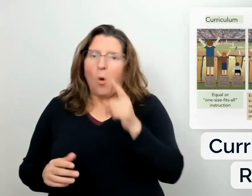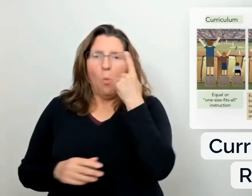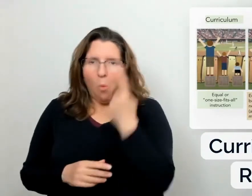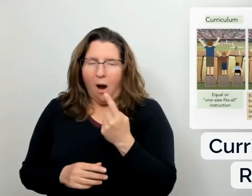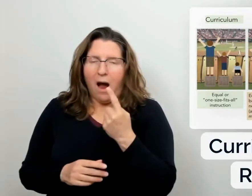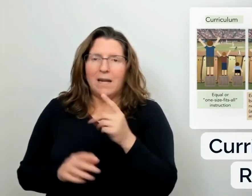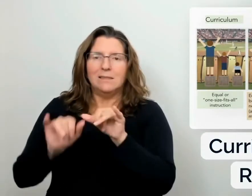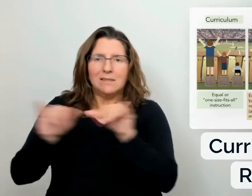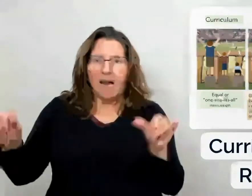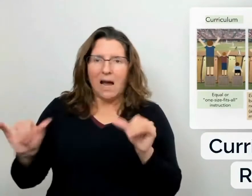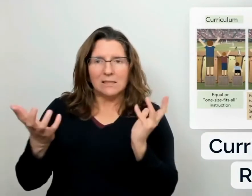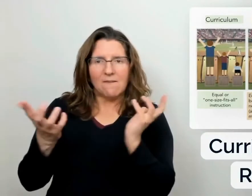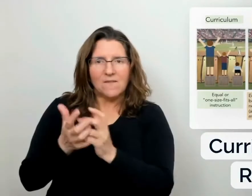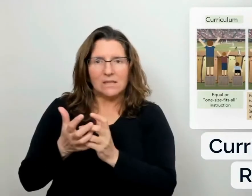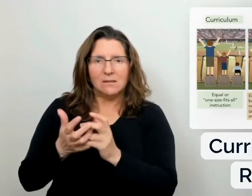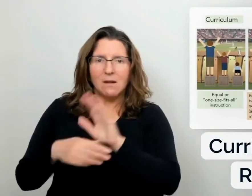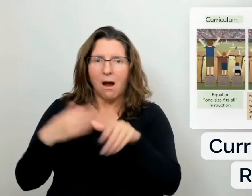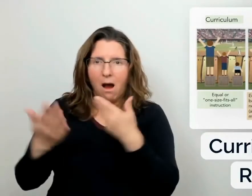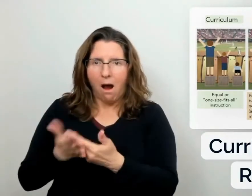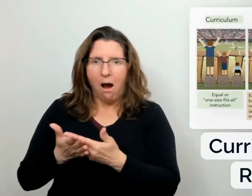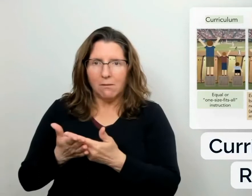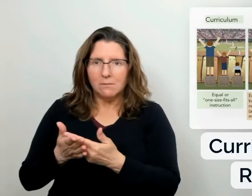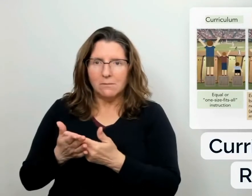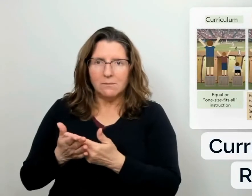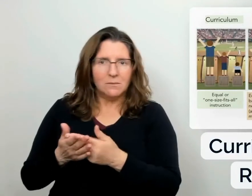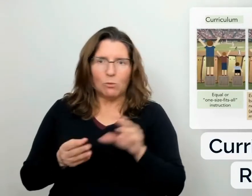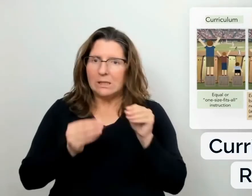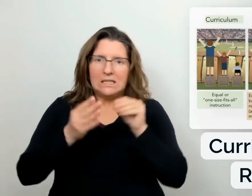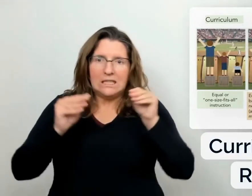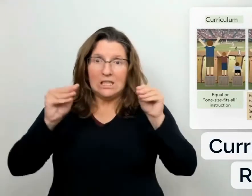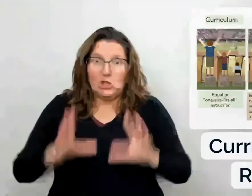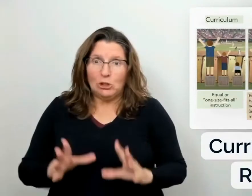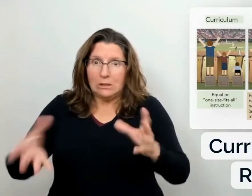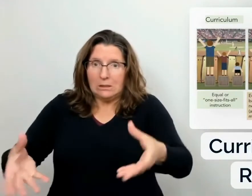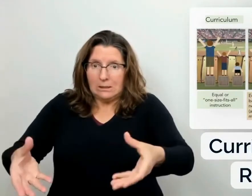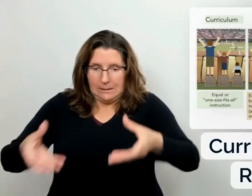For the one-size-fits-all teaching approach, otherwise called equal instruction.